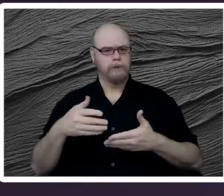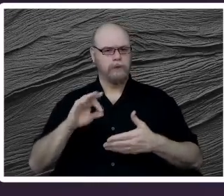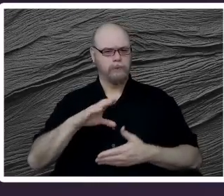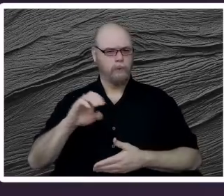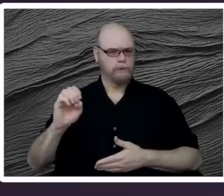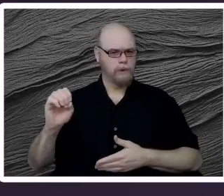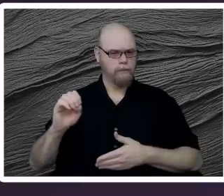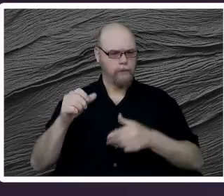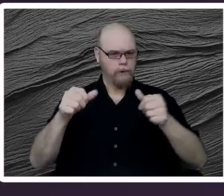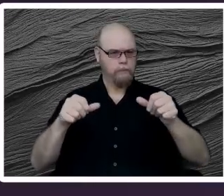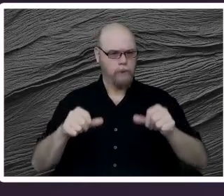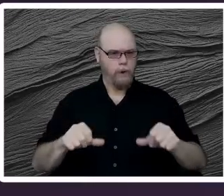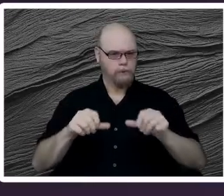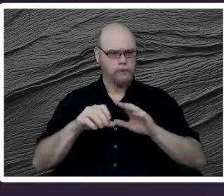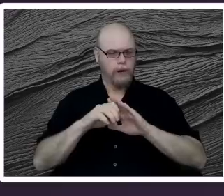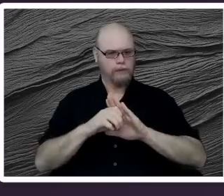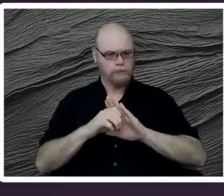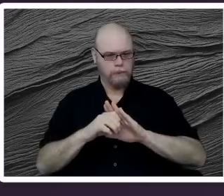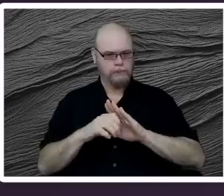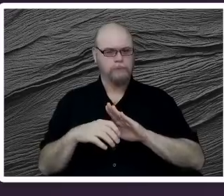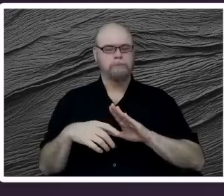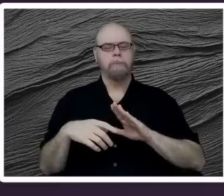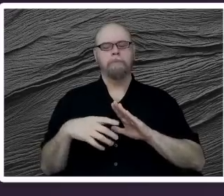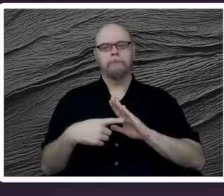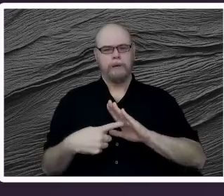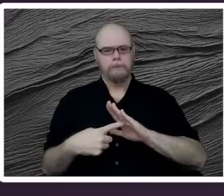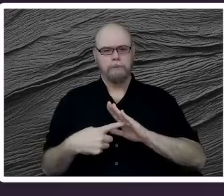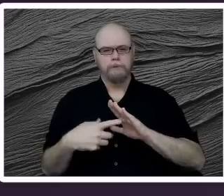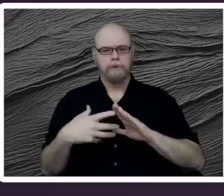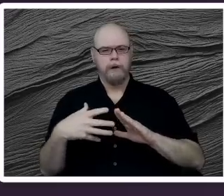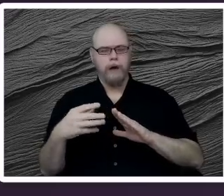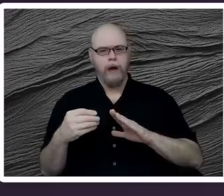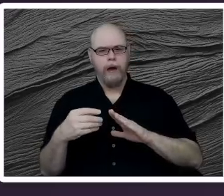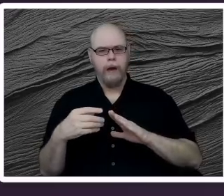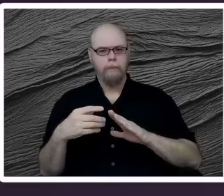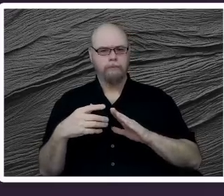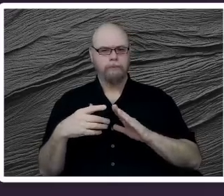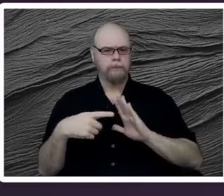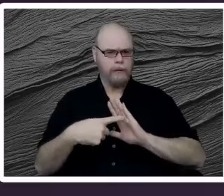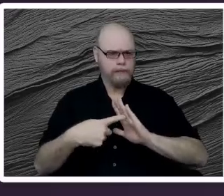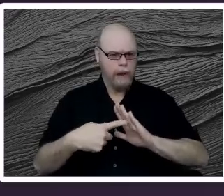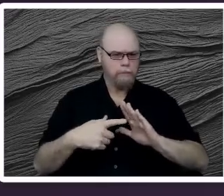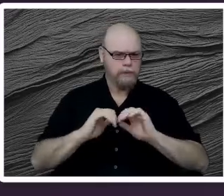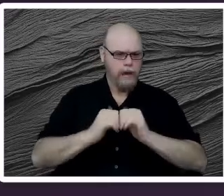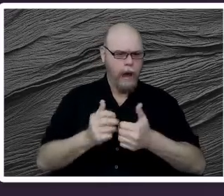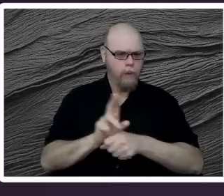We're going to share examples, how they are used by teachers in their classrooms. We're